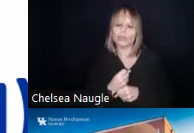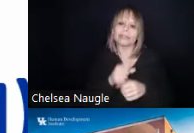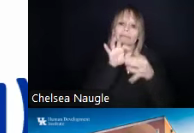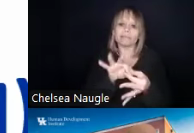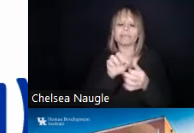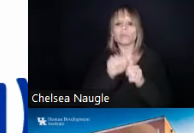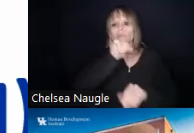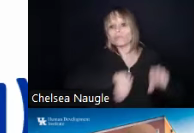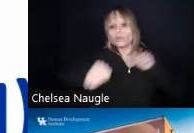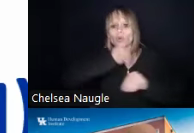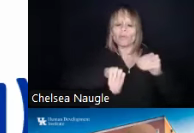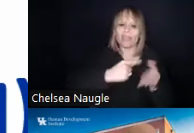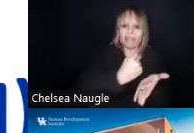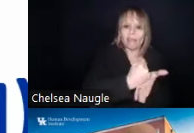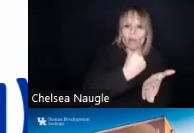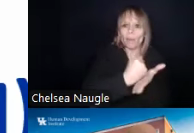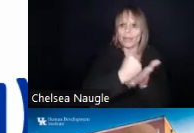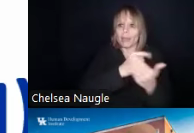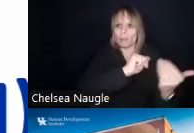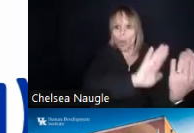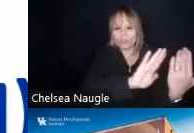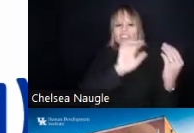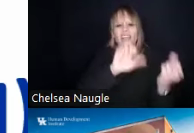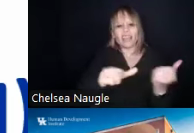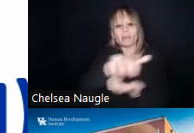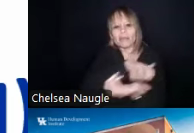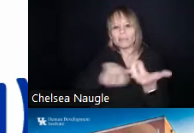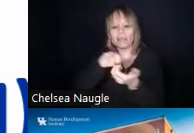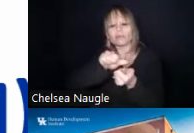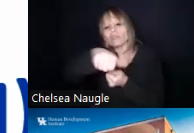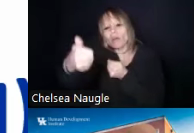that can be, you know, blended with all kinds of other therapeutic approaches. One of the things that's great about